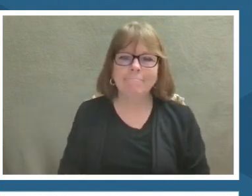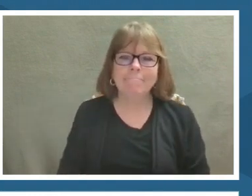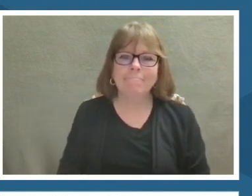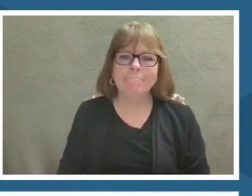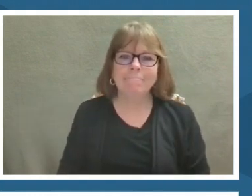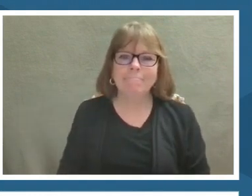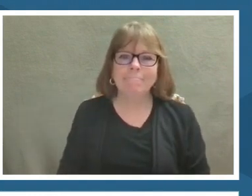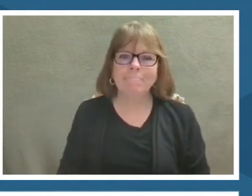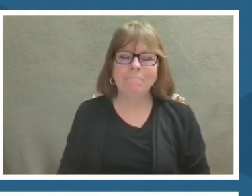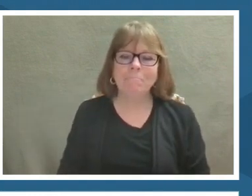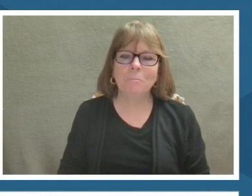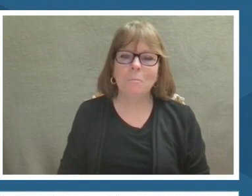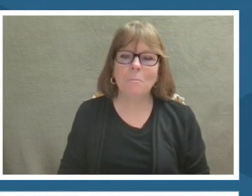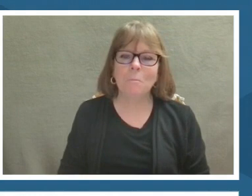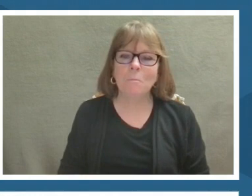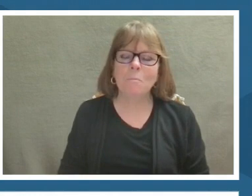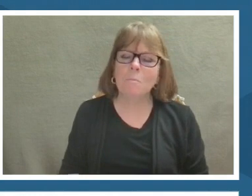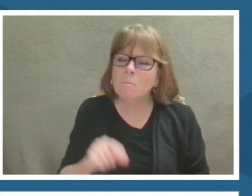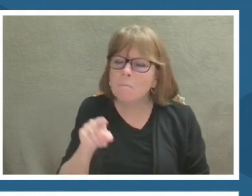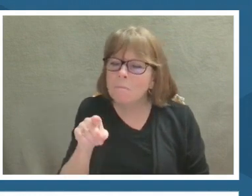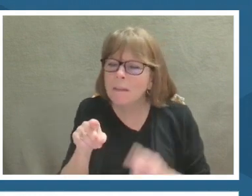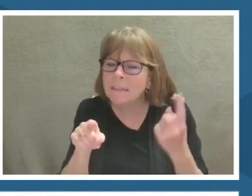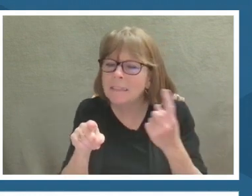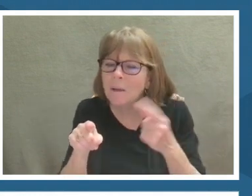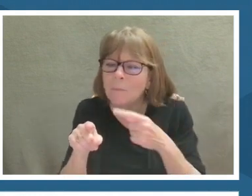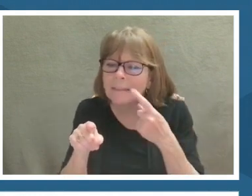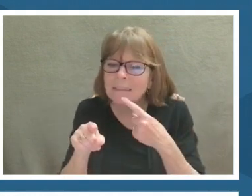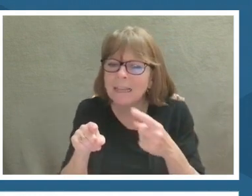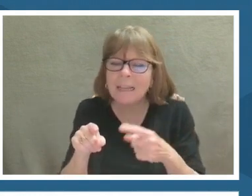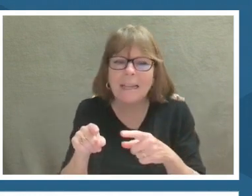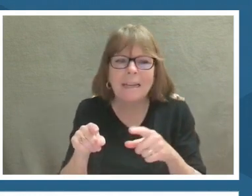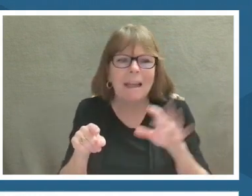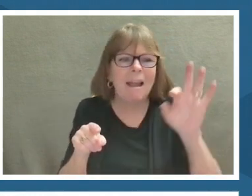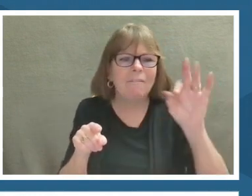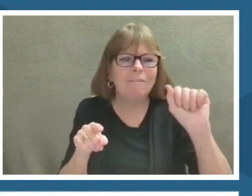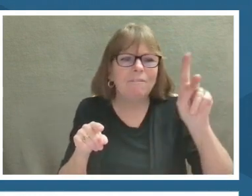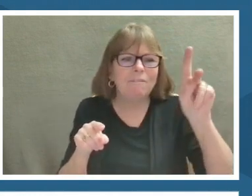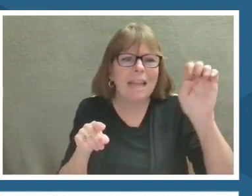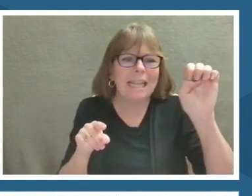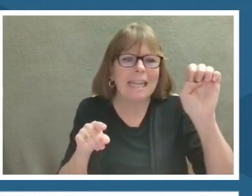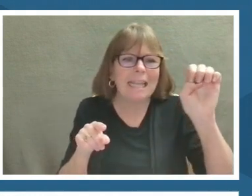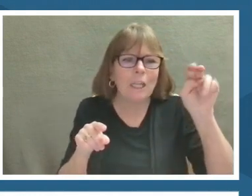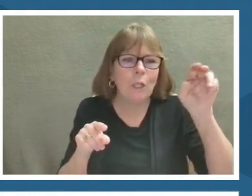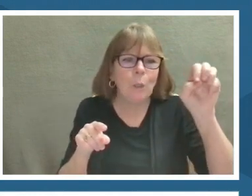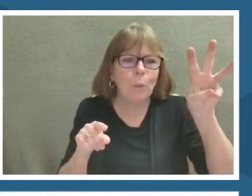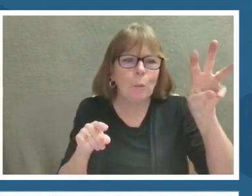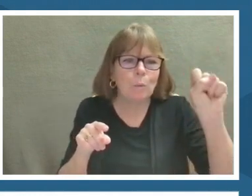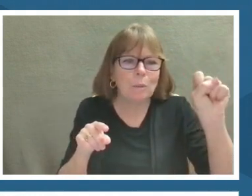one of you is saying fake news versus